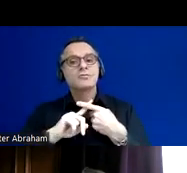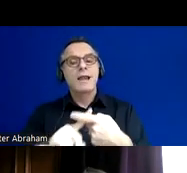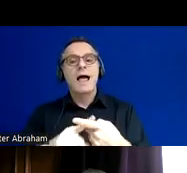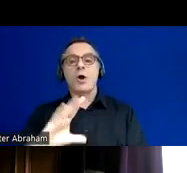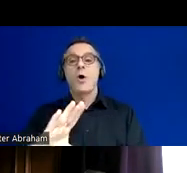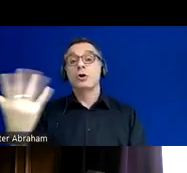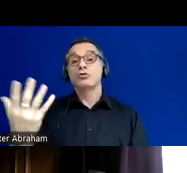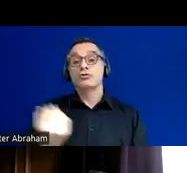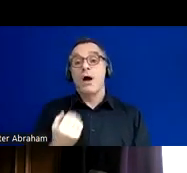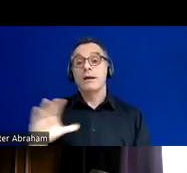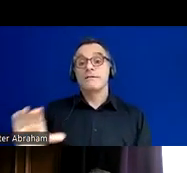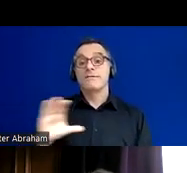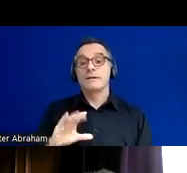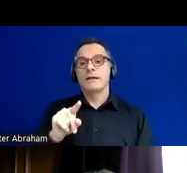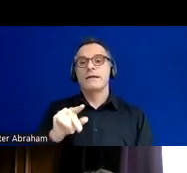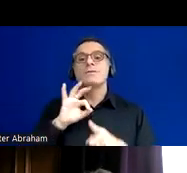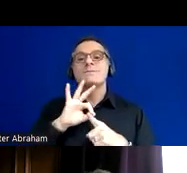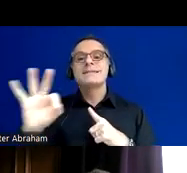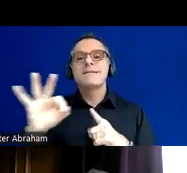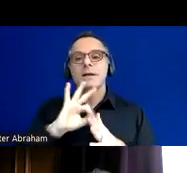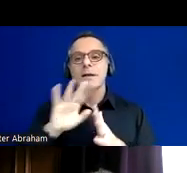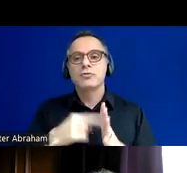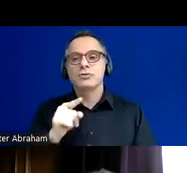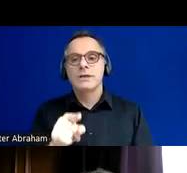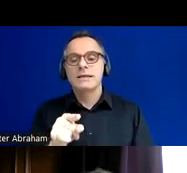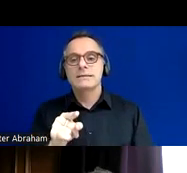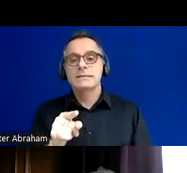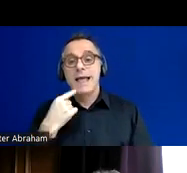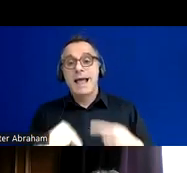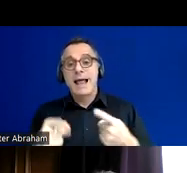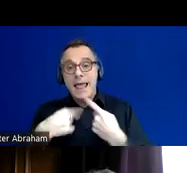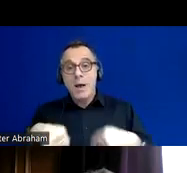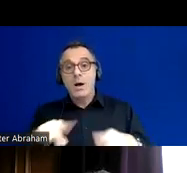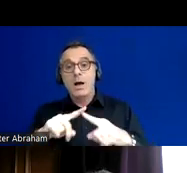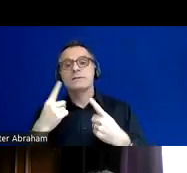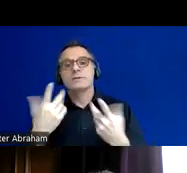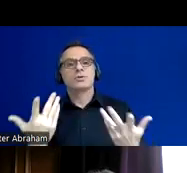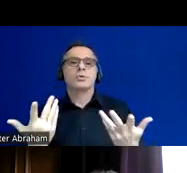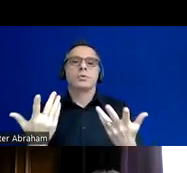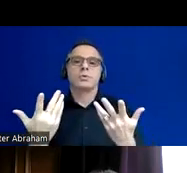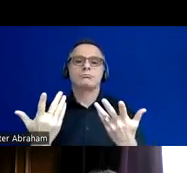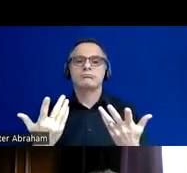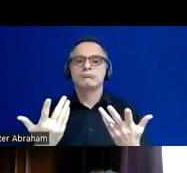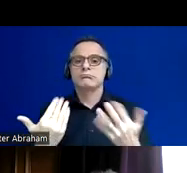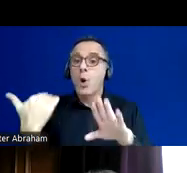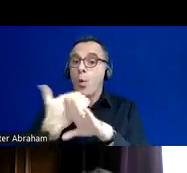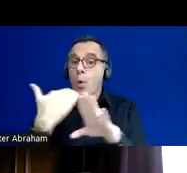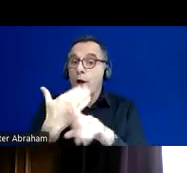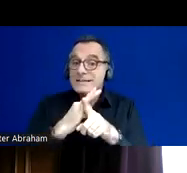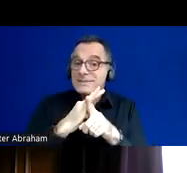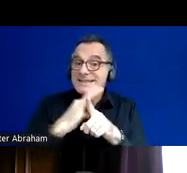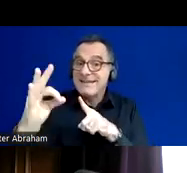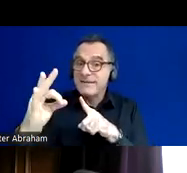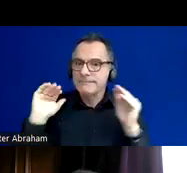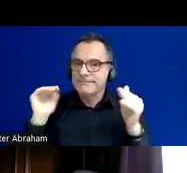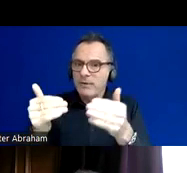for specific projects and that will allow us to do work specific to certain collections, and also to